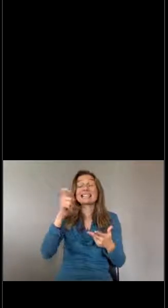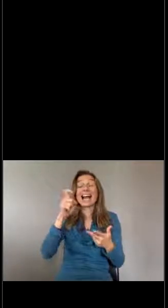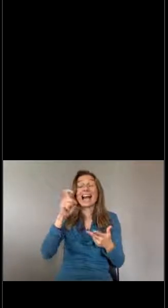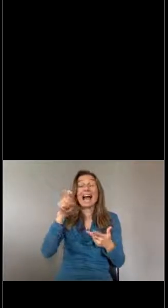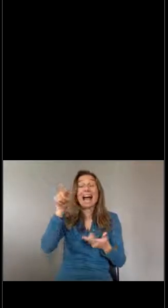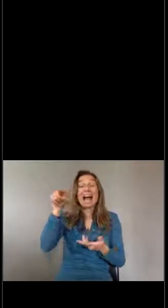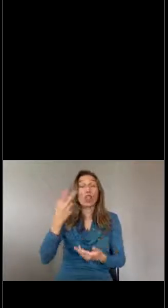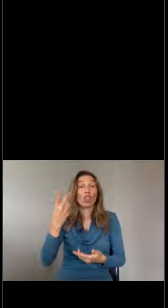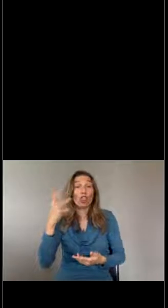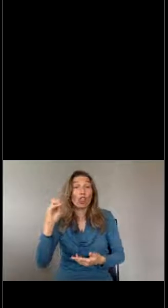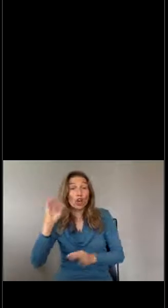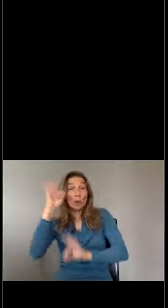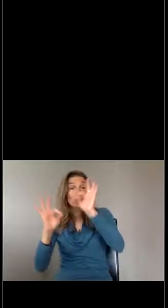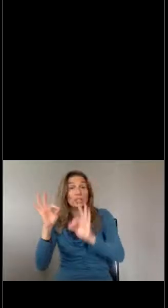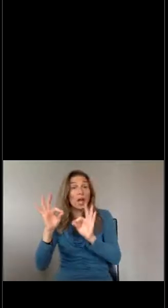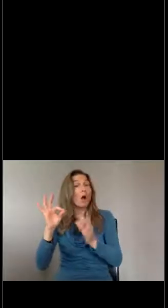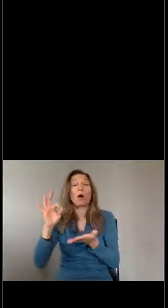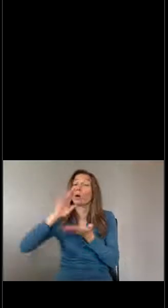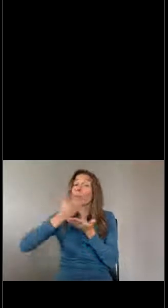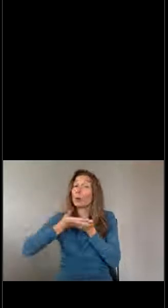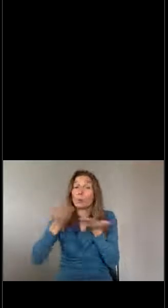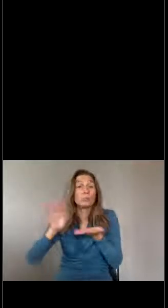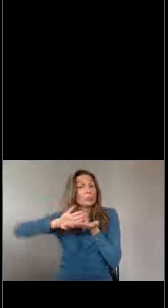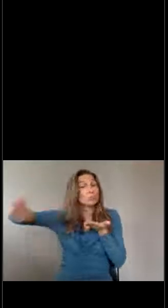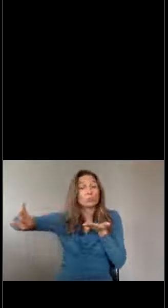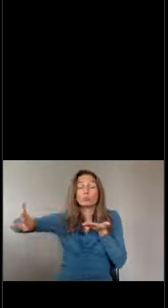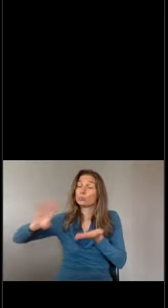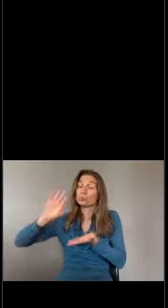the 30% income tax and Kenya also had health insurance.